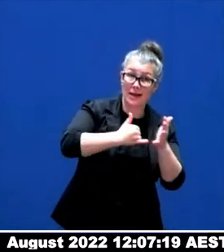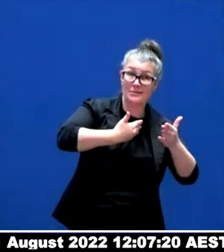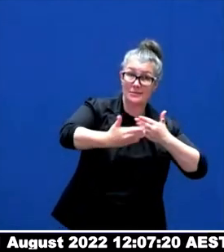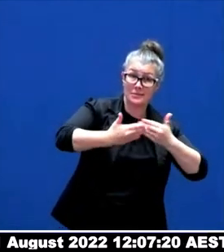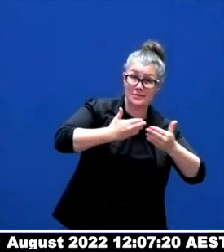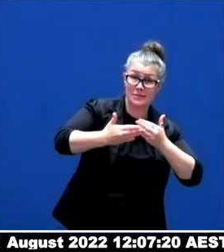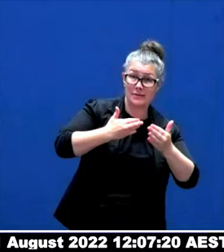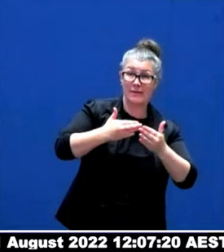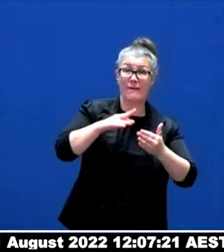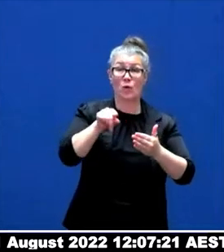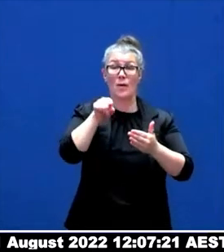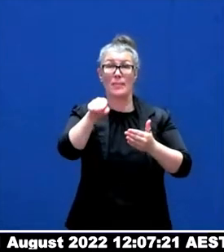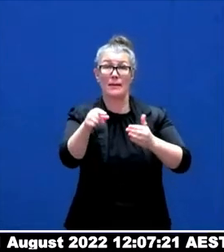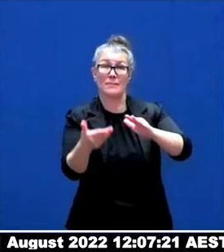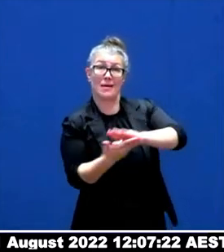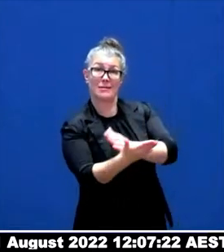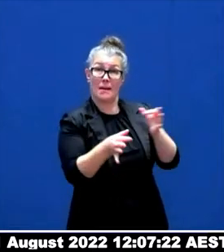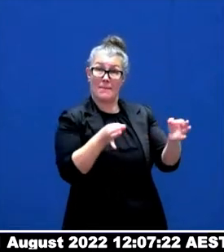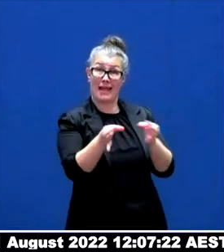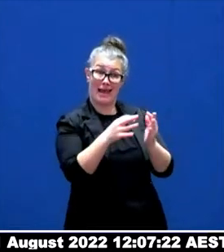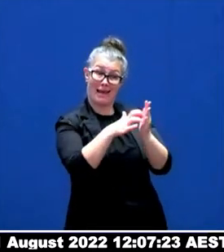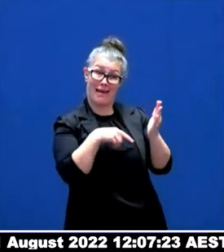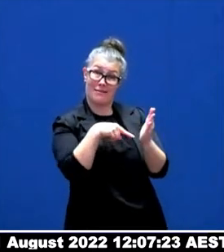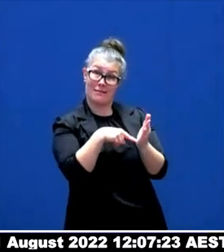particular person's plan; is that right? That is my understanding.